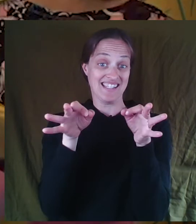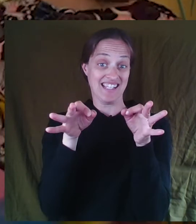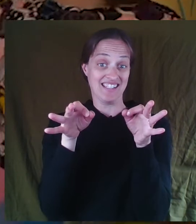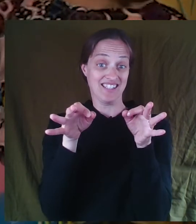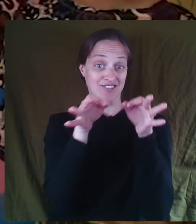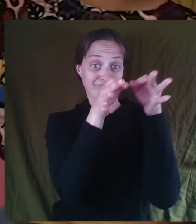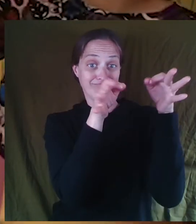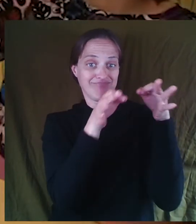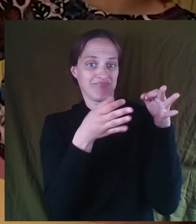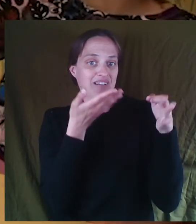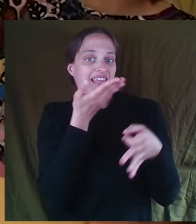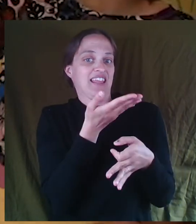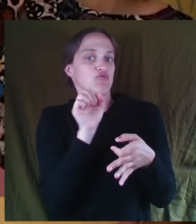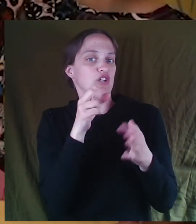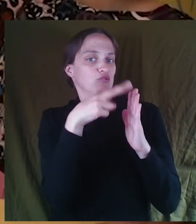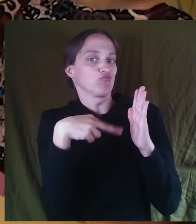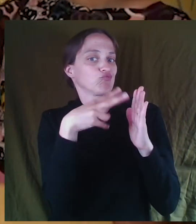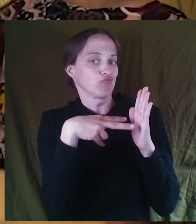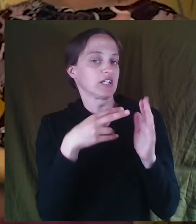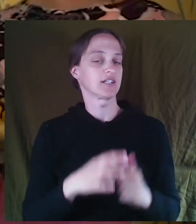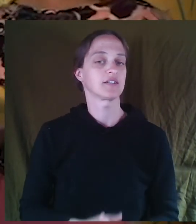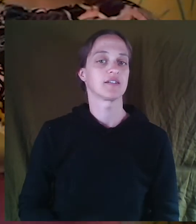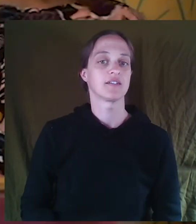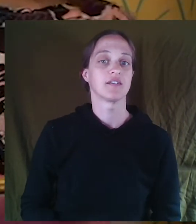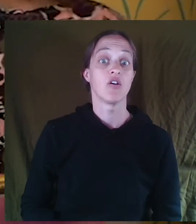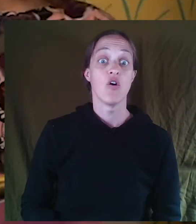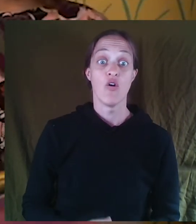I'm gonna leave the sentence stems up here so you can read along.